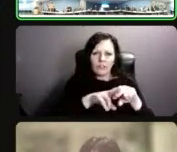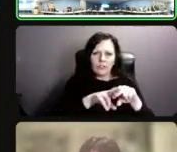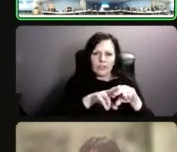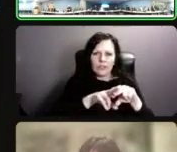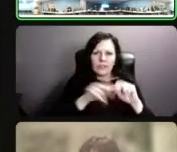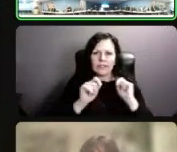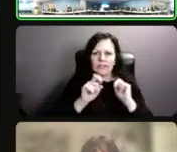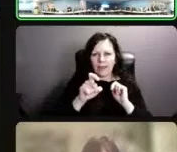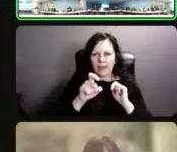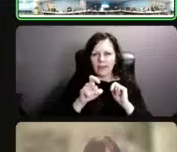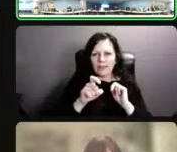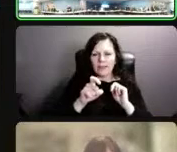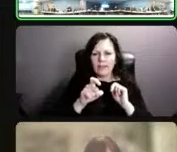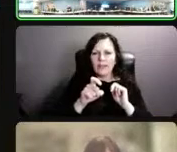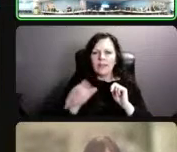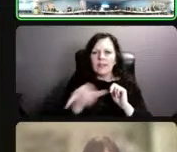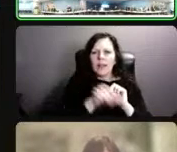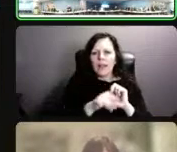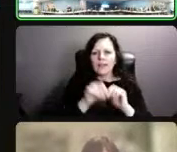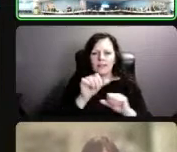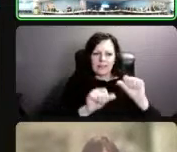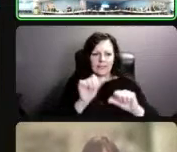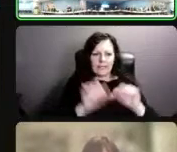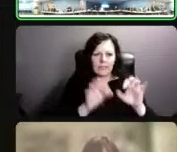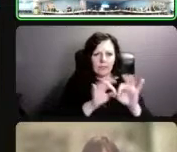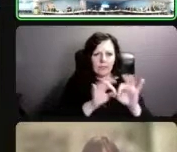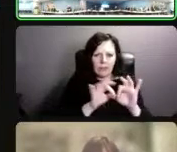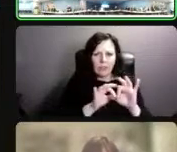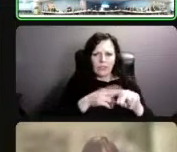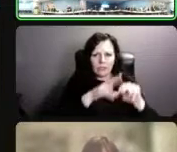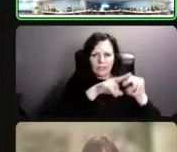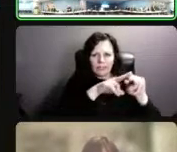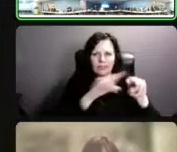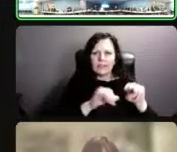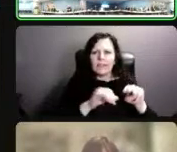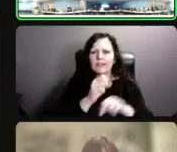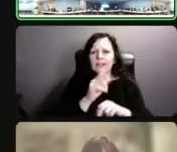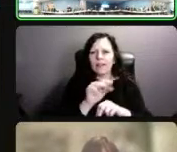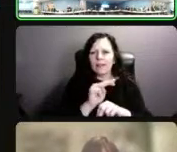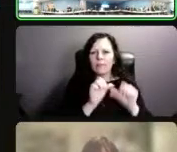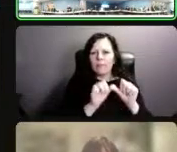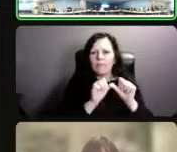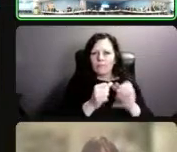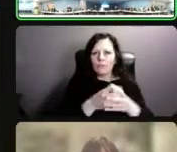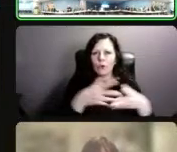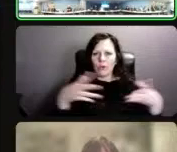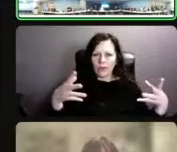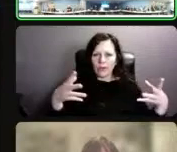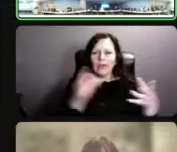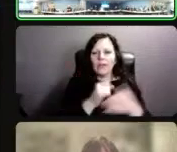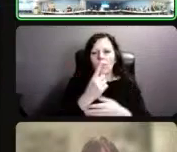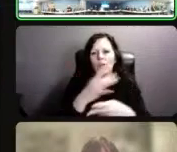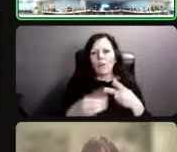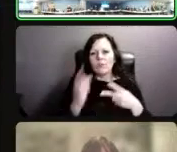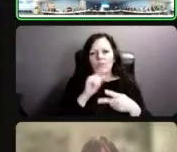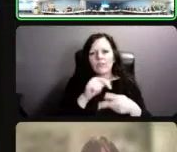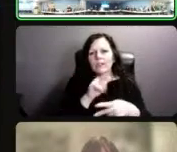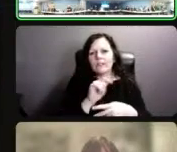THE LOCAL OPTN LEVY A LOT